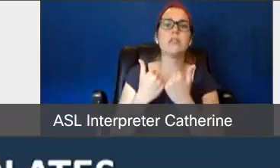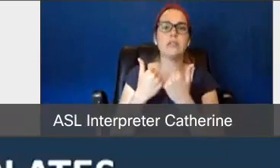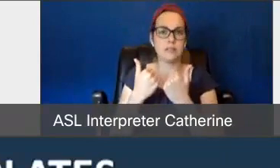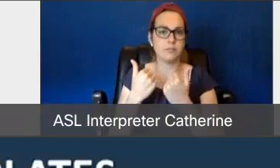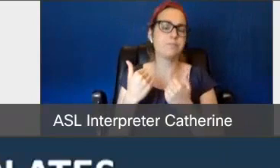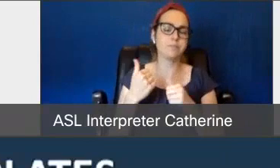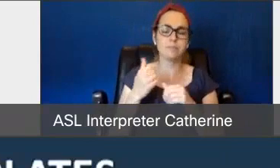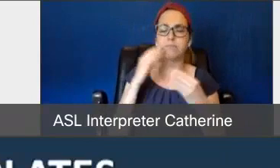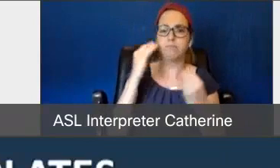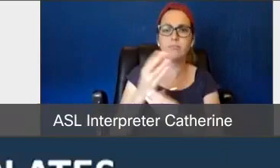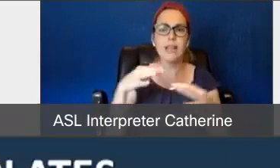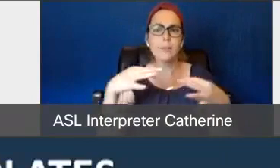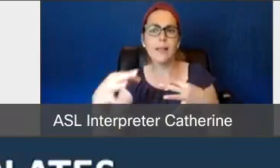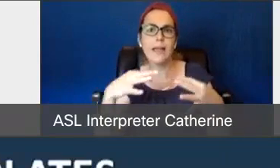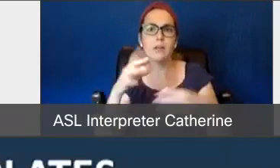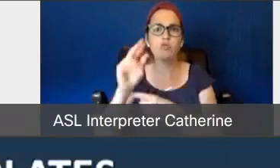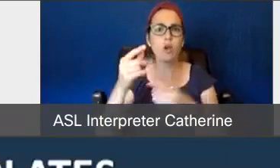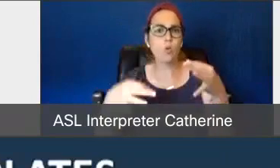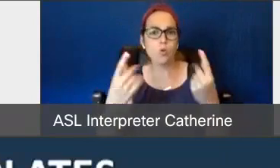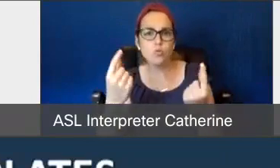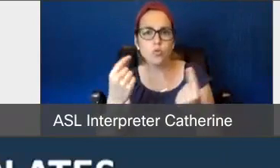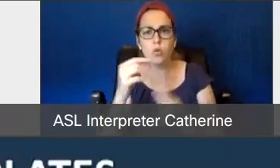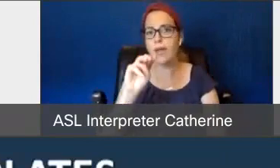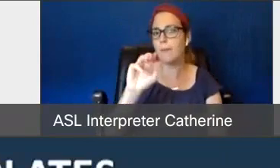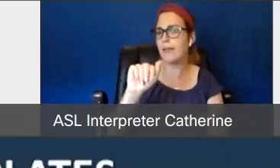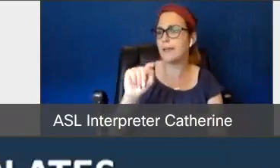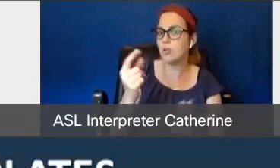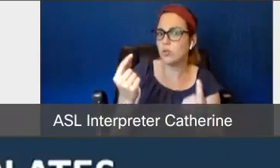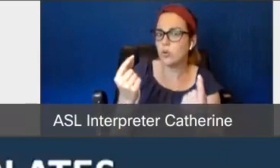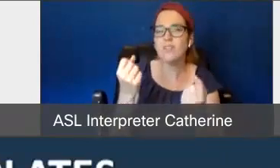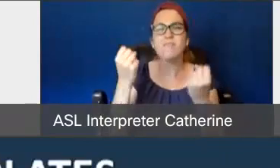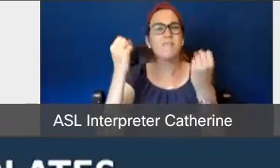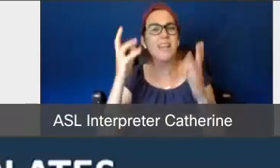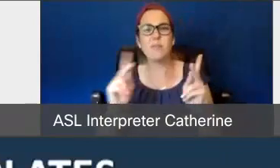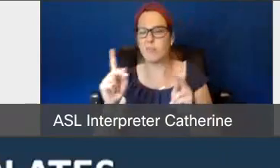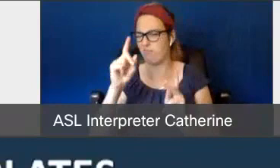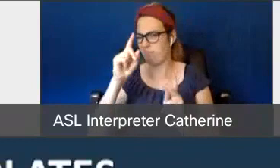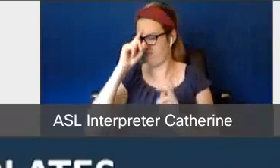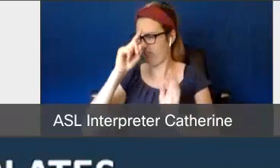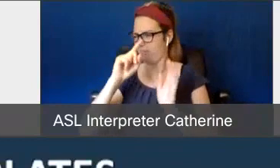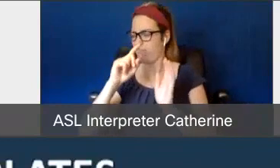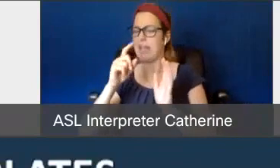by many members of the medical community that drug courts are against medications, that drug courts undermine,